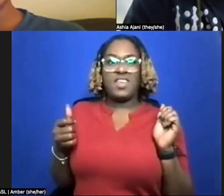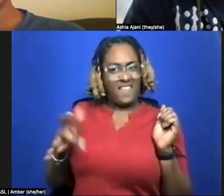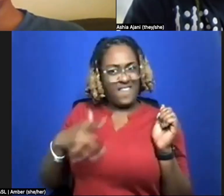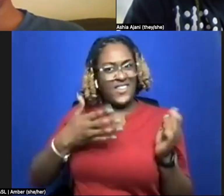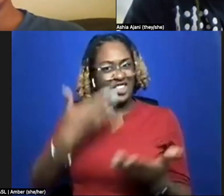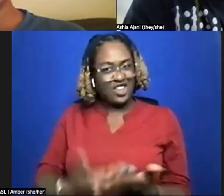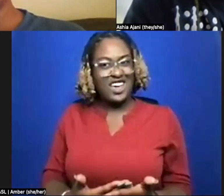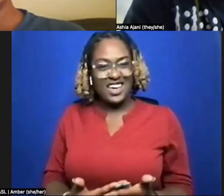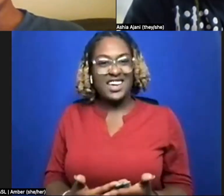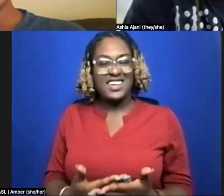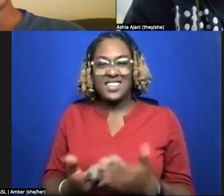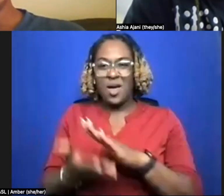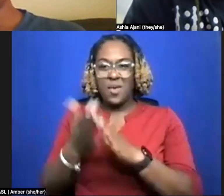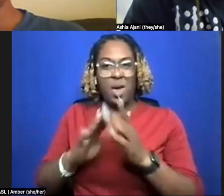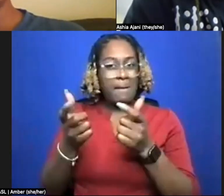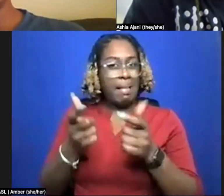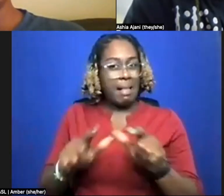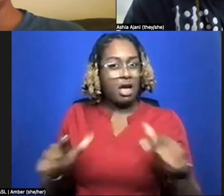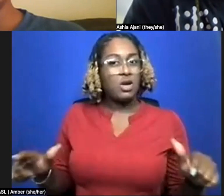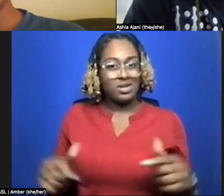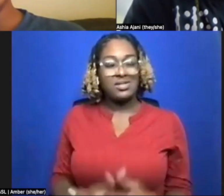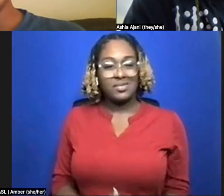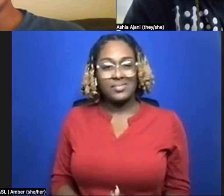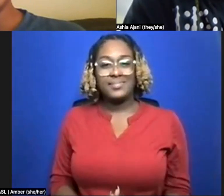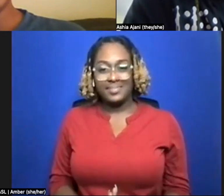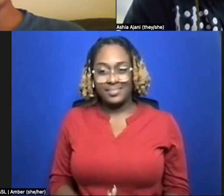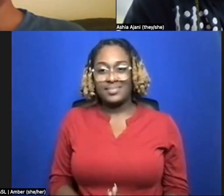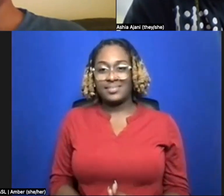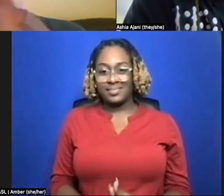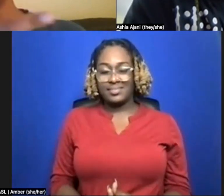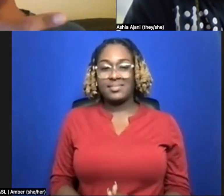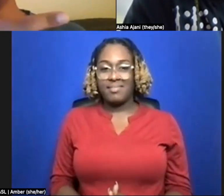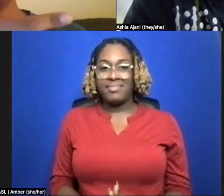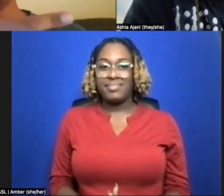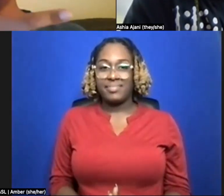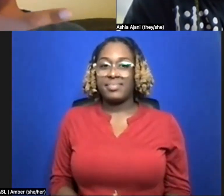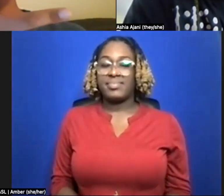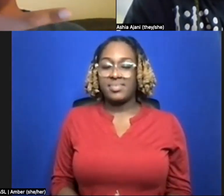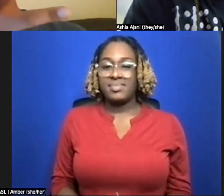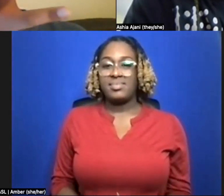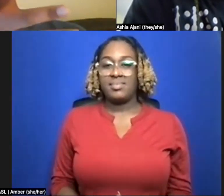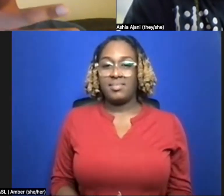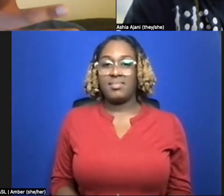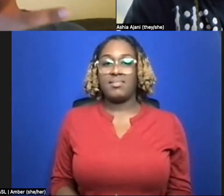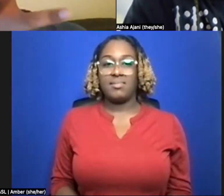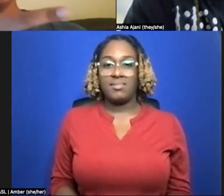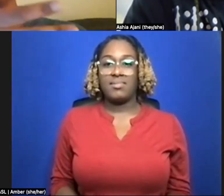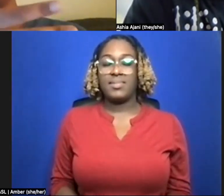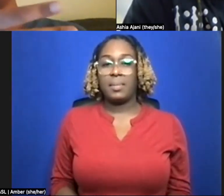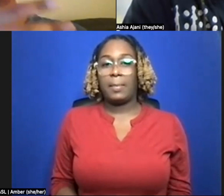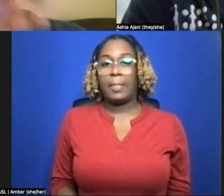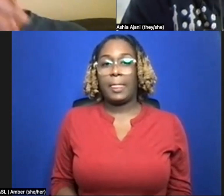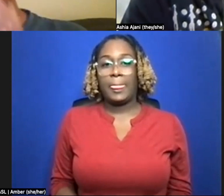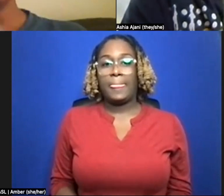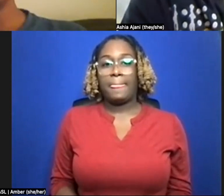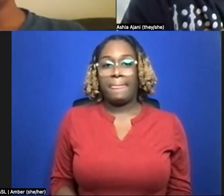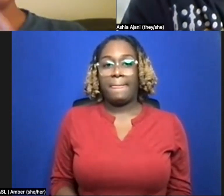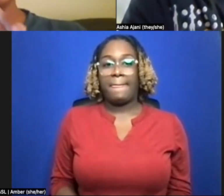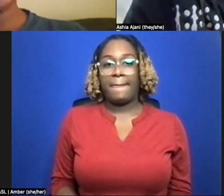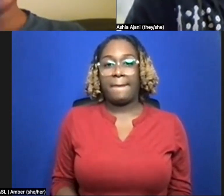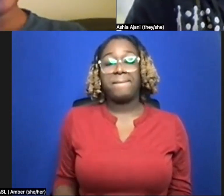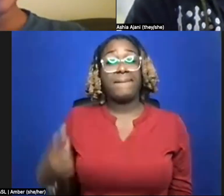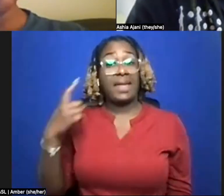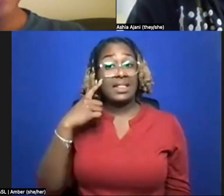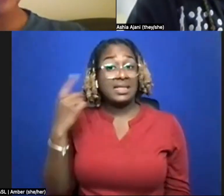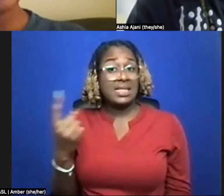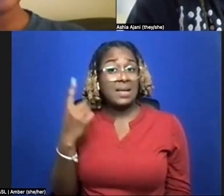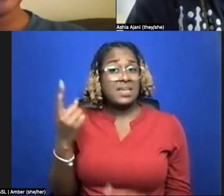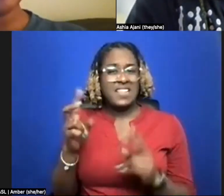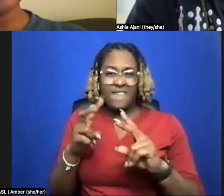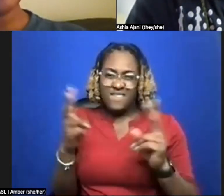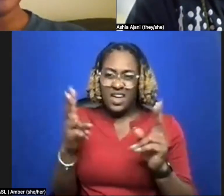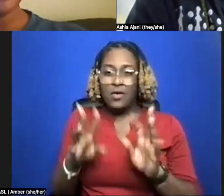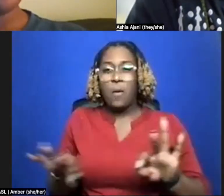language. And I do, I think something that is very critical as like as a value of a